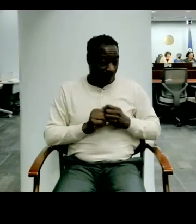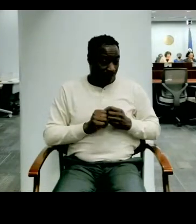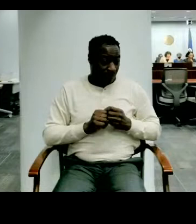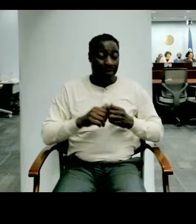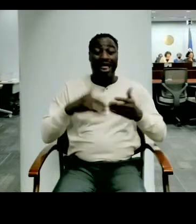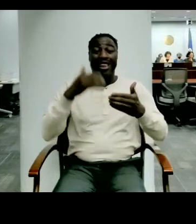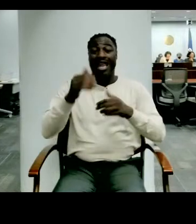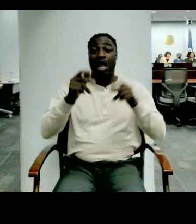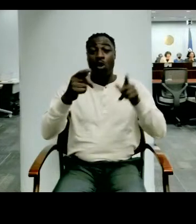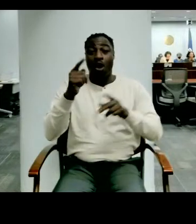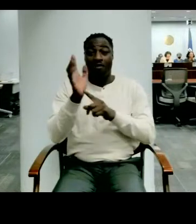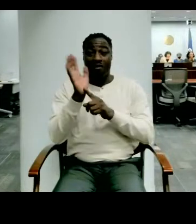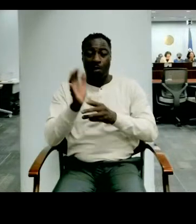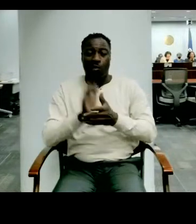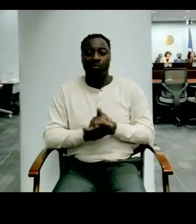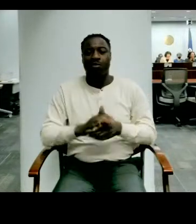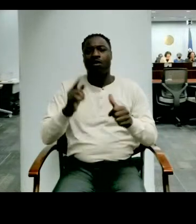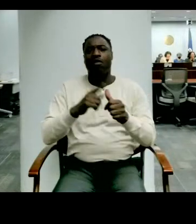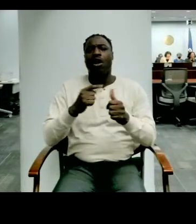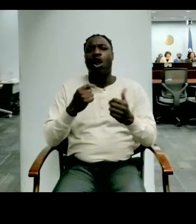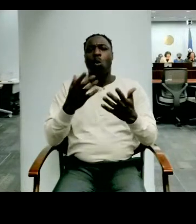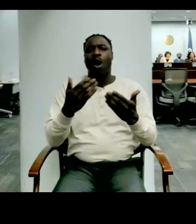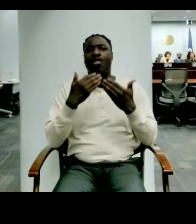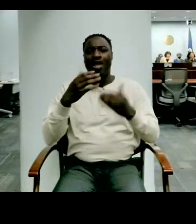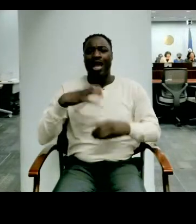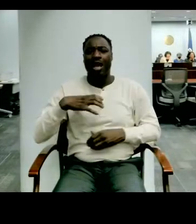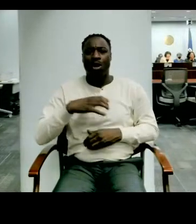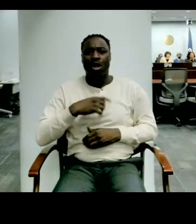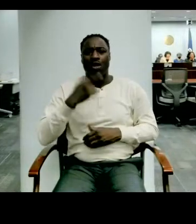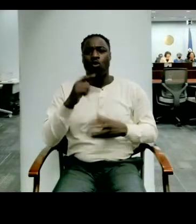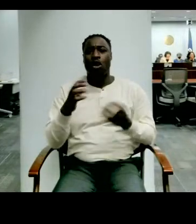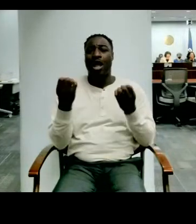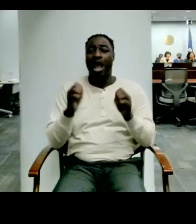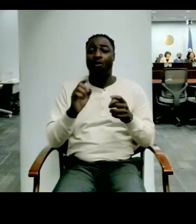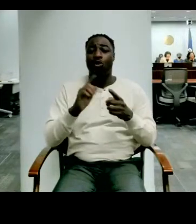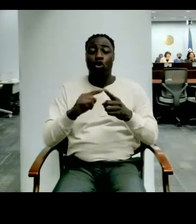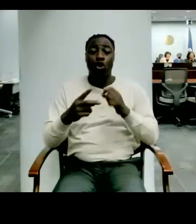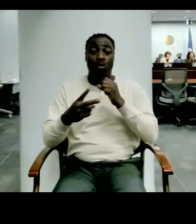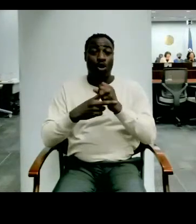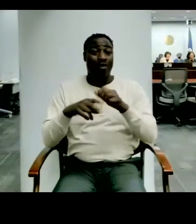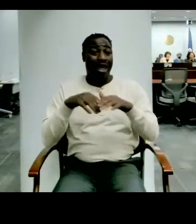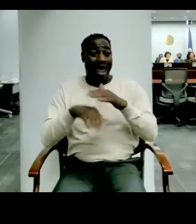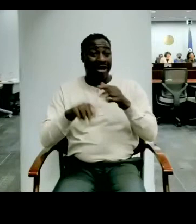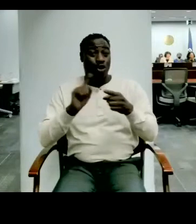Thank you, first I'd like to thank the Commission for its efforts to preserve access to the legal